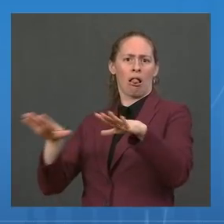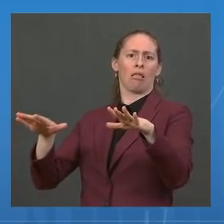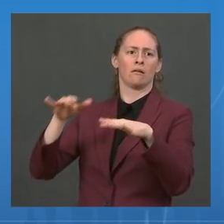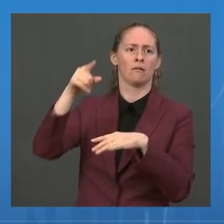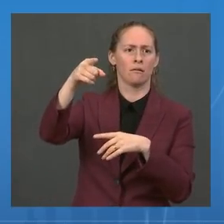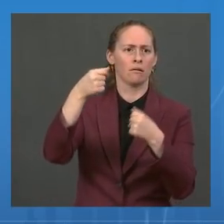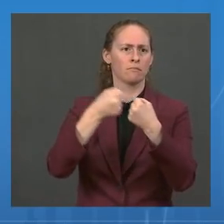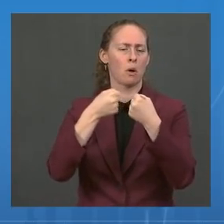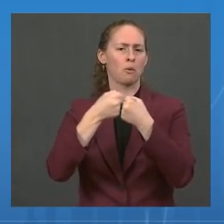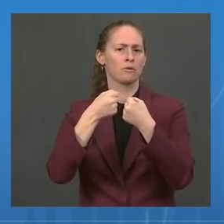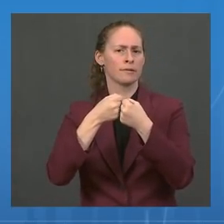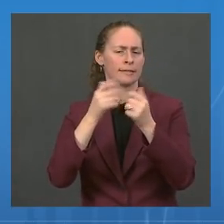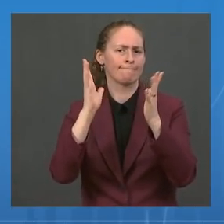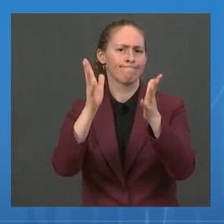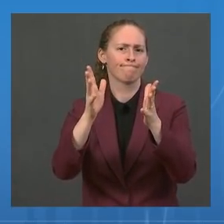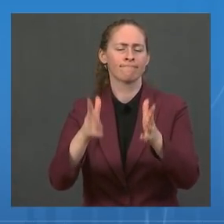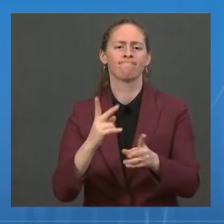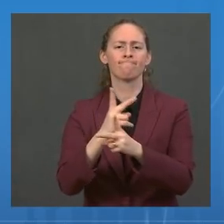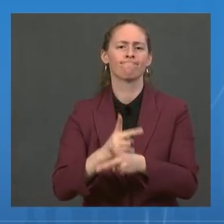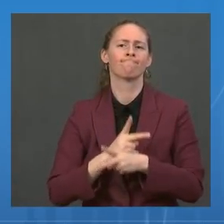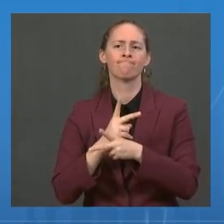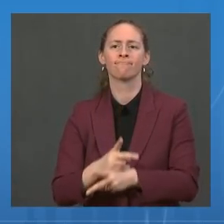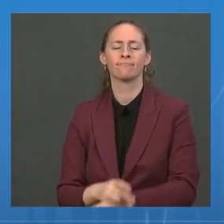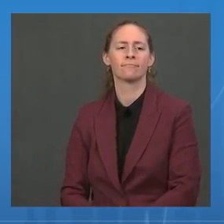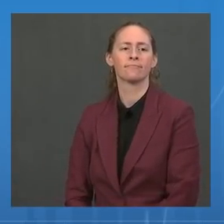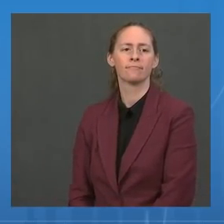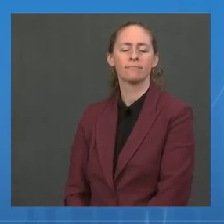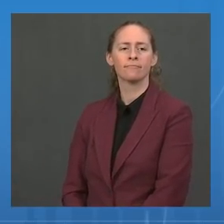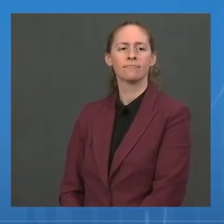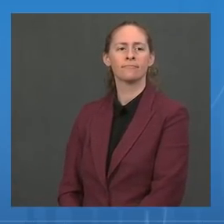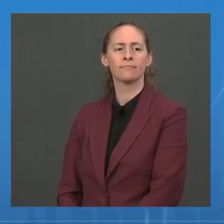Mr. Zients: Next question. Moderator: Zeke Miller, AP.